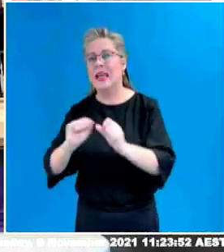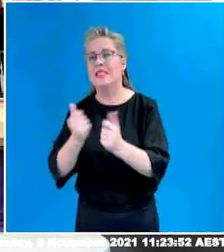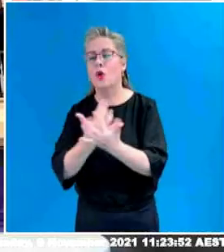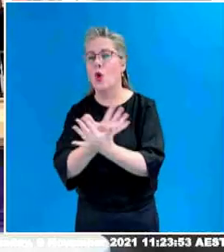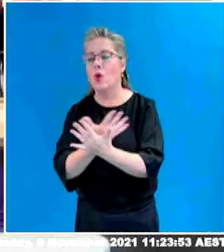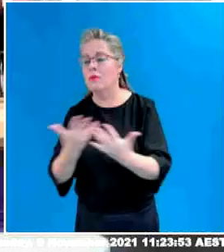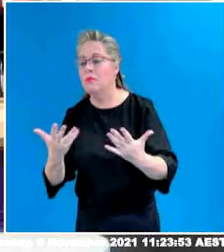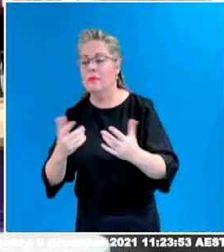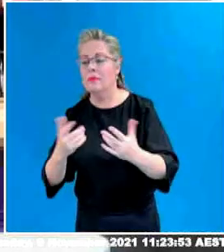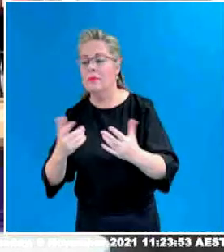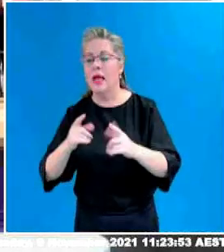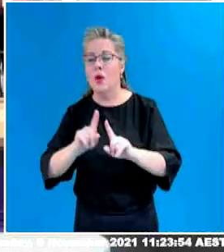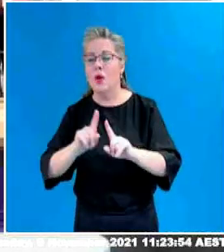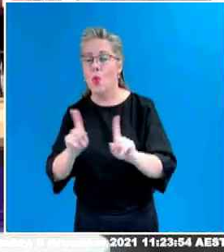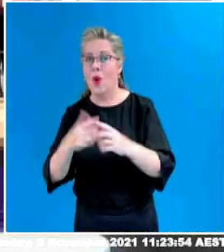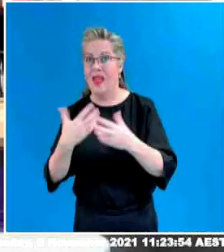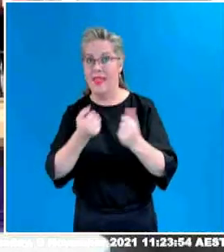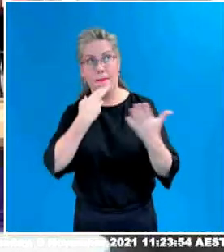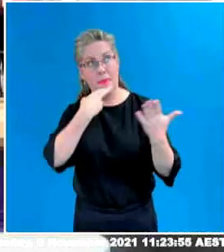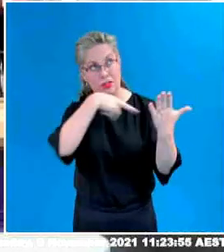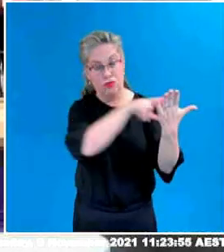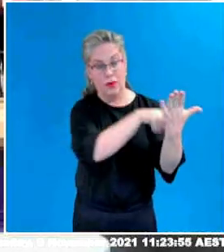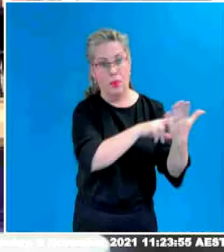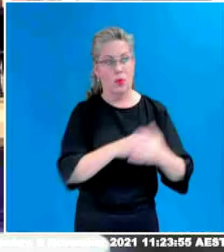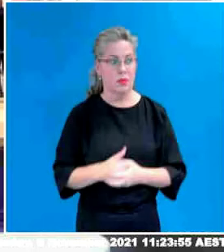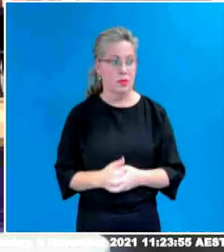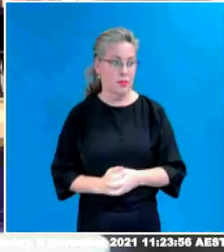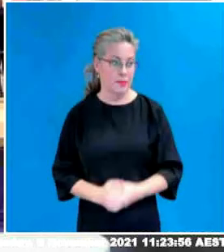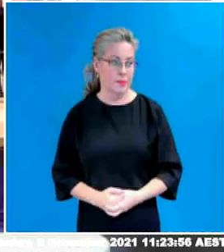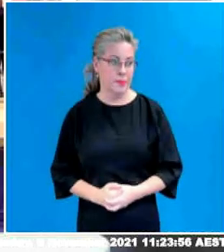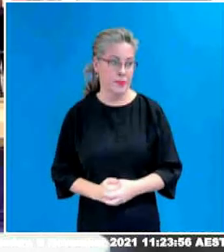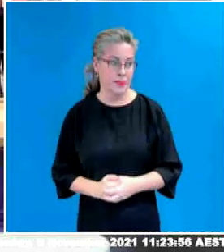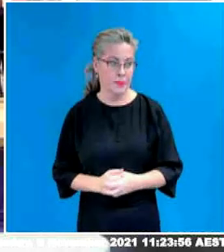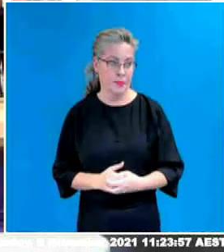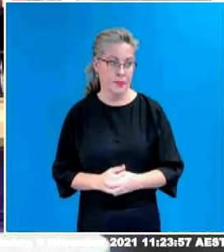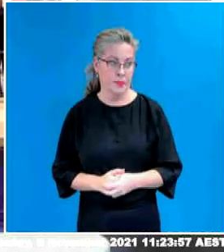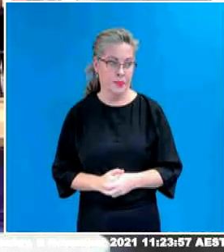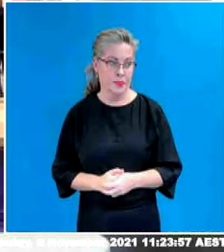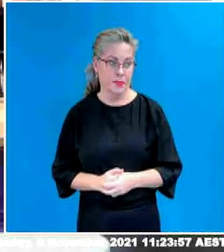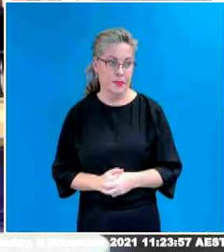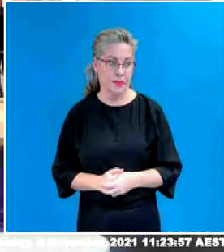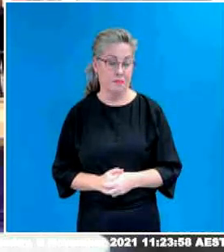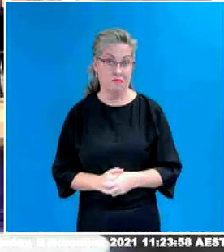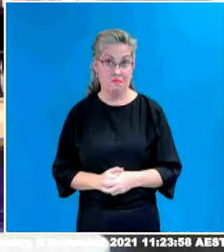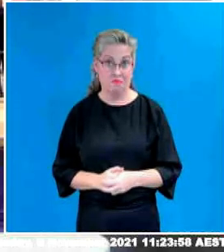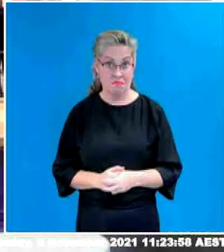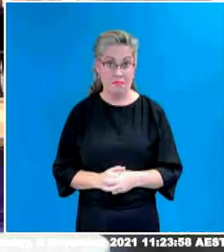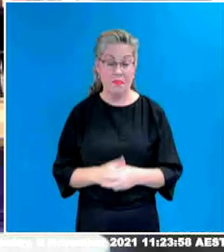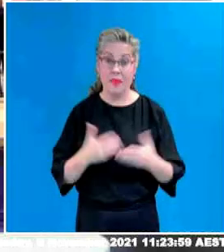a victim of modern slavery in the Modern Slavery Act as it operates in Australia?